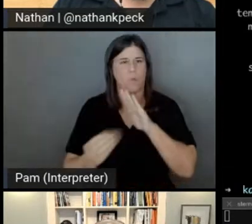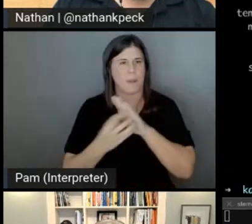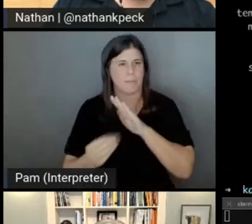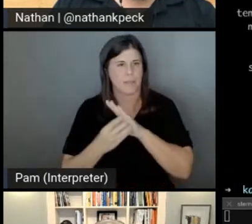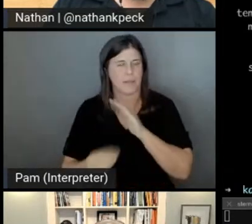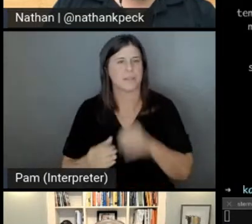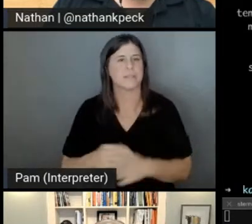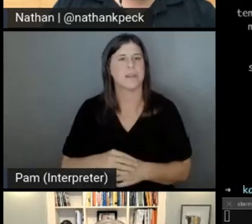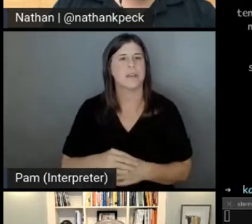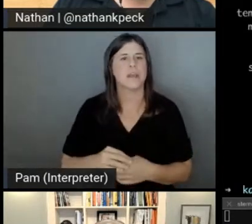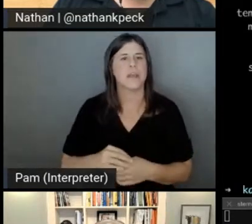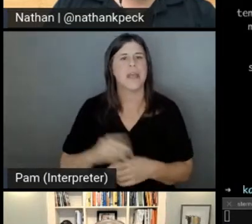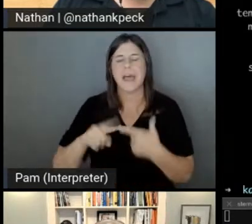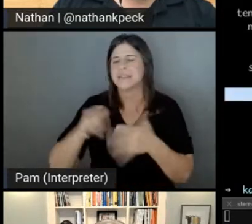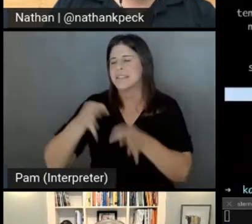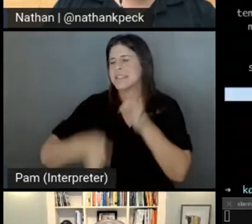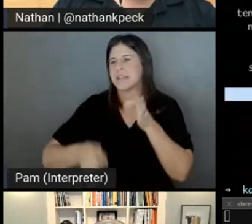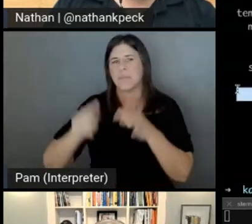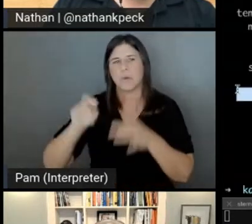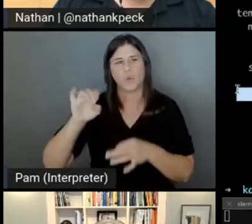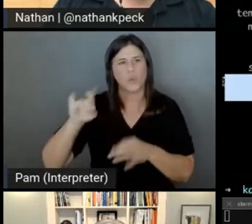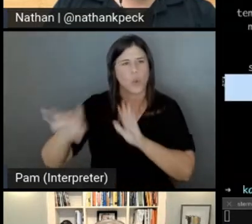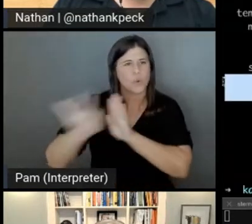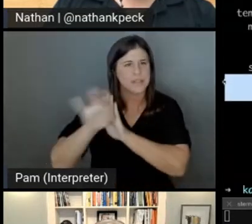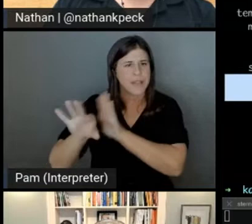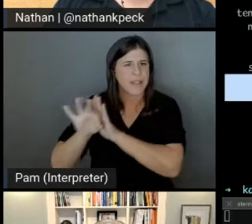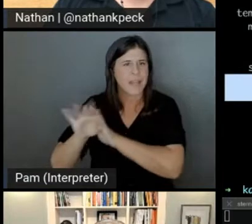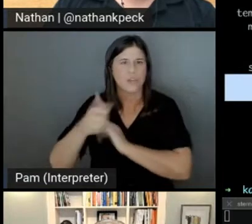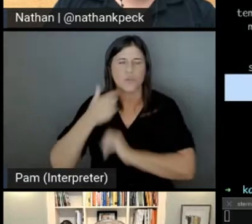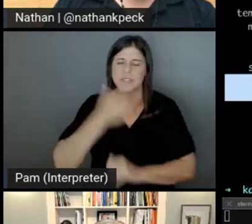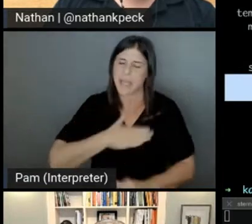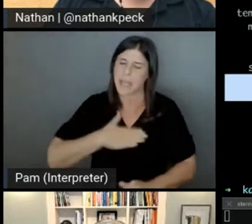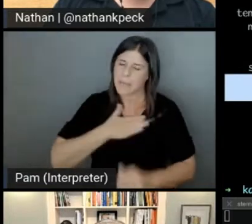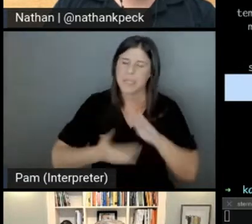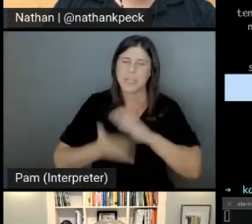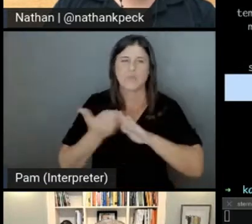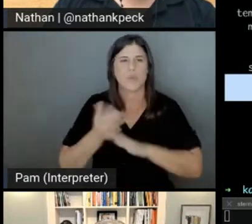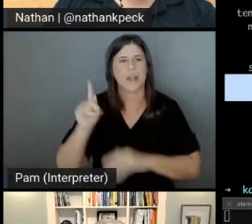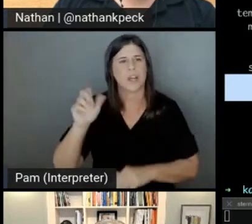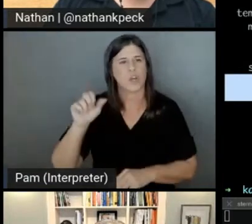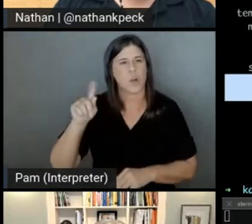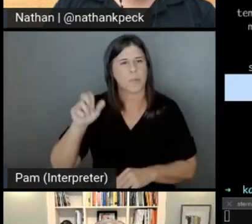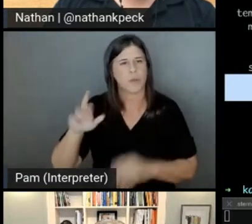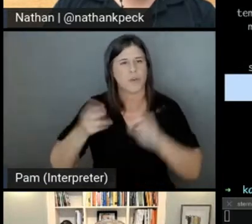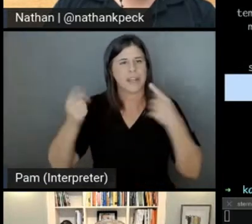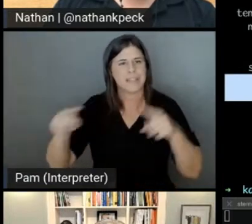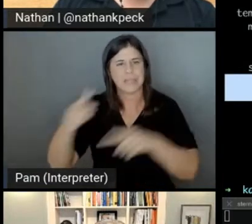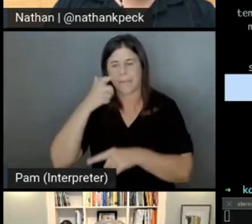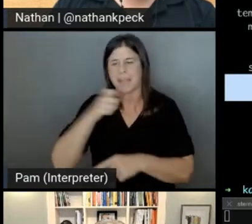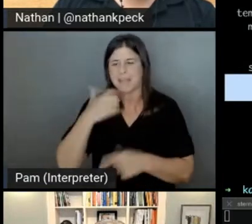As a simple node selector to say, "Please run on carpenter instances." I have a managed a group of my cluster right now,